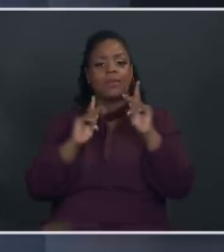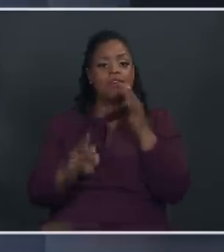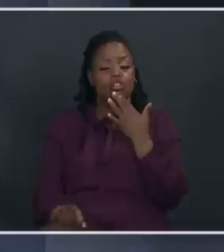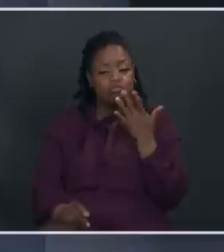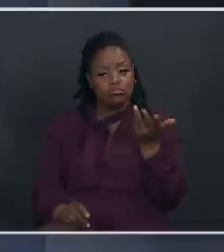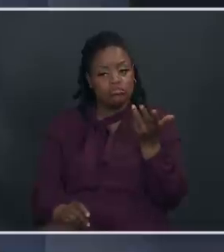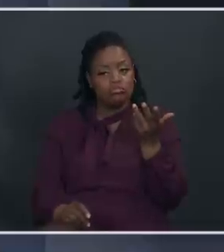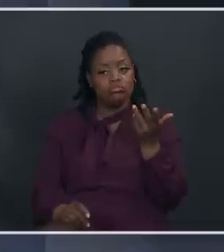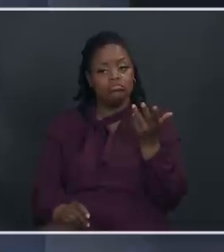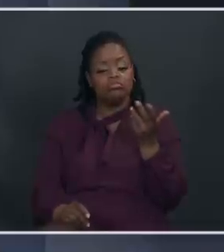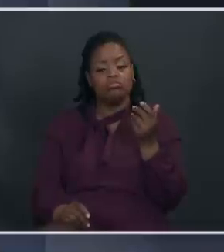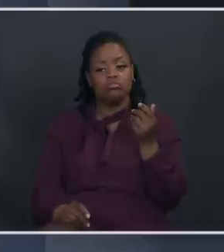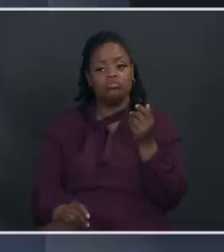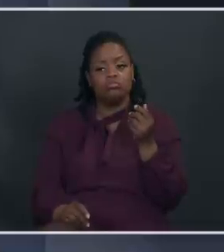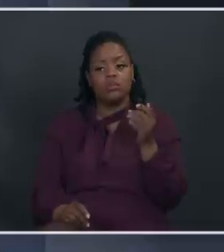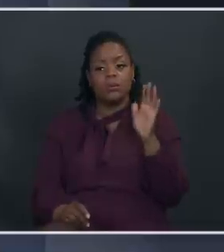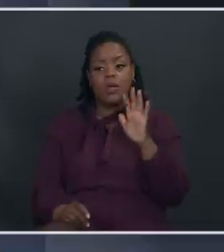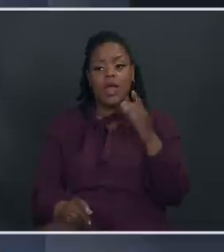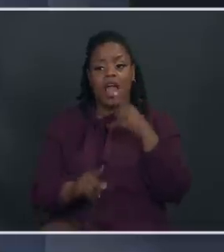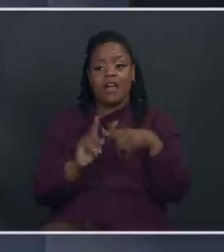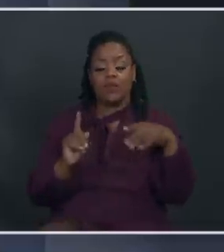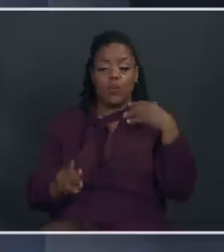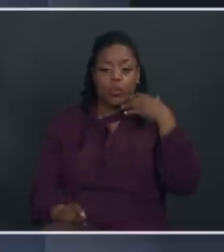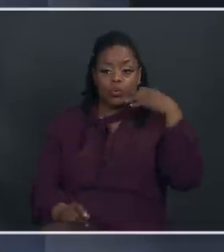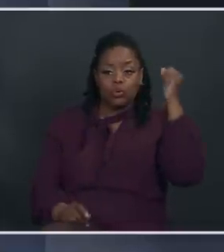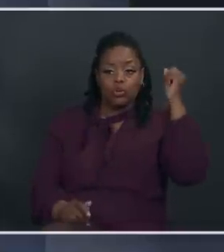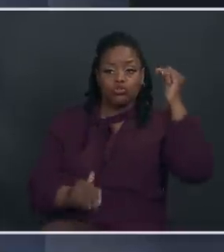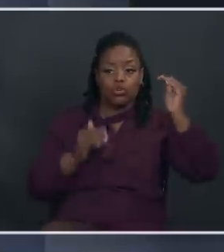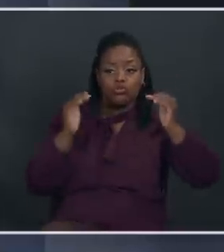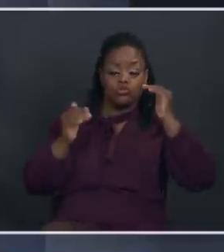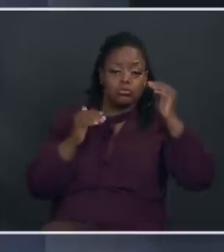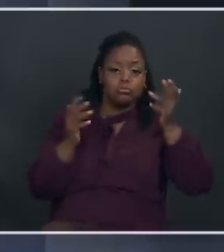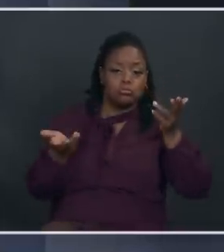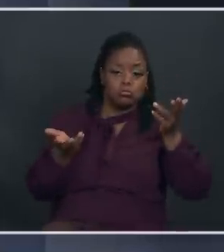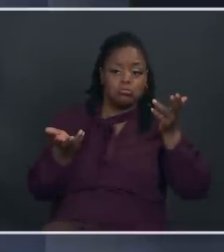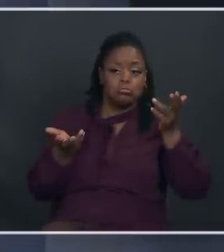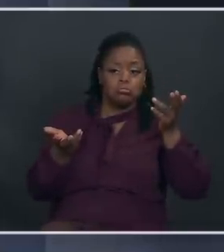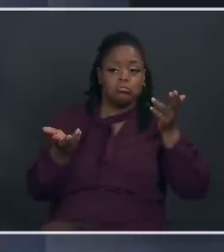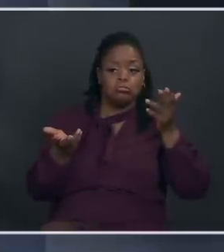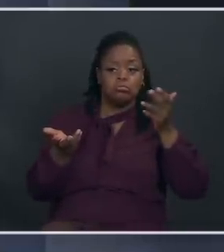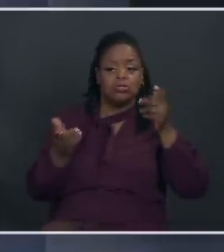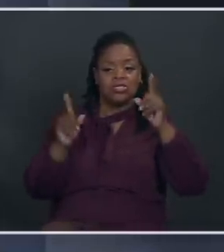And so we want to provide clear data, as I just did, but also we want to meet people where they are,